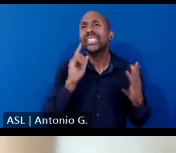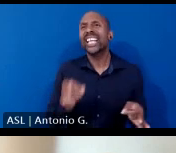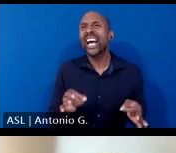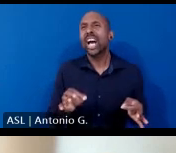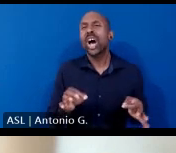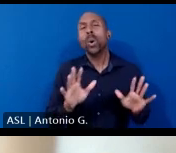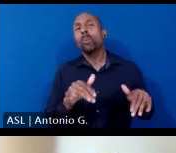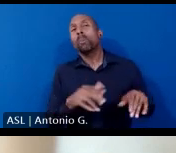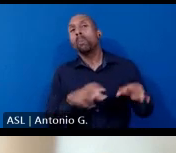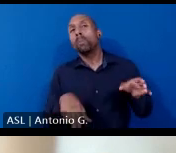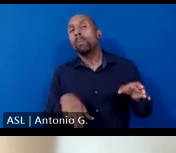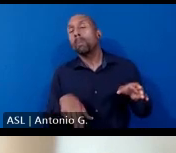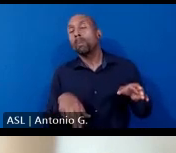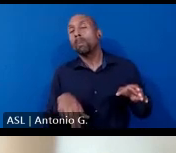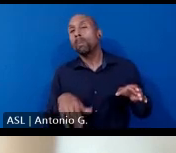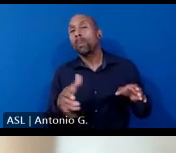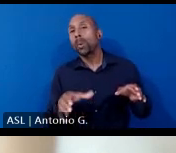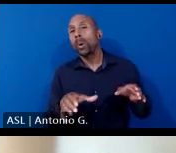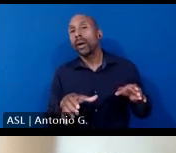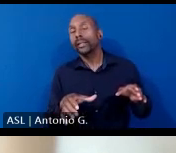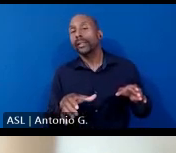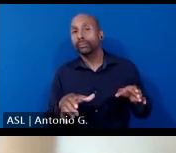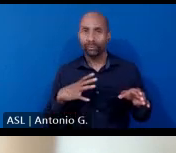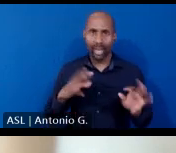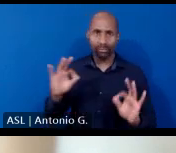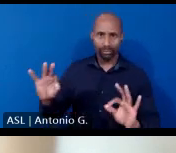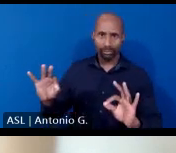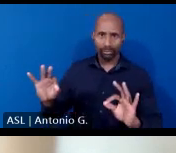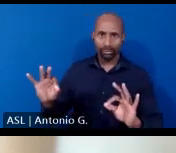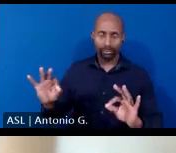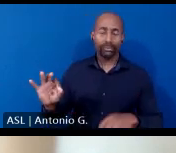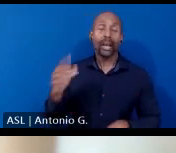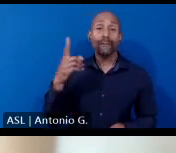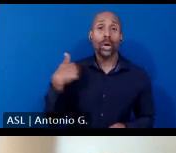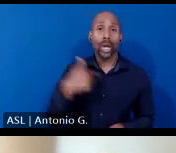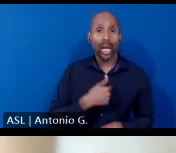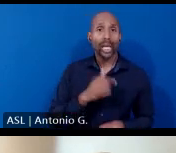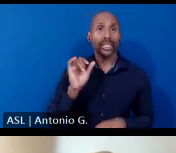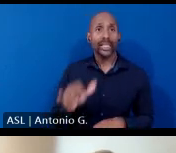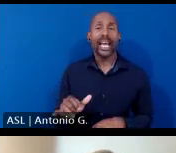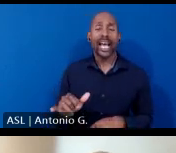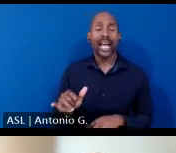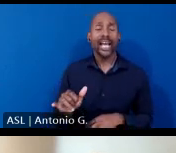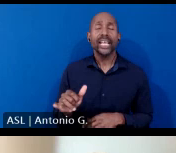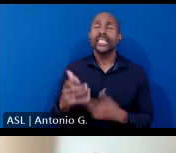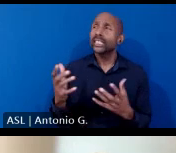And that's just fine with us. We consider it really positive that these students regardless